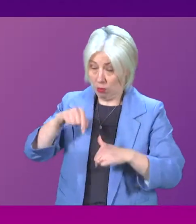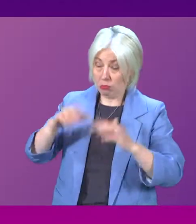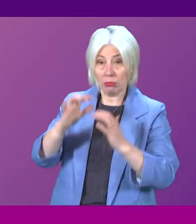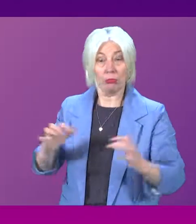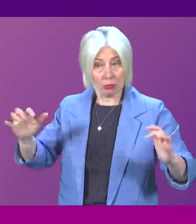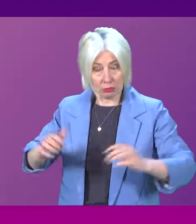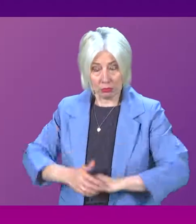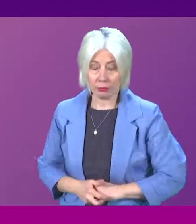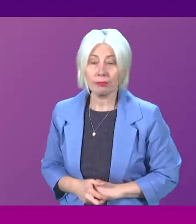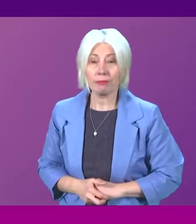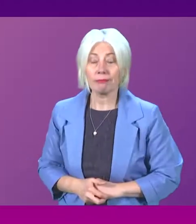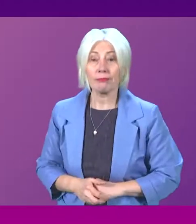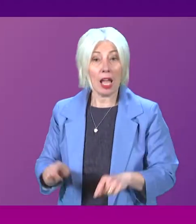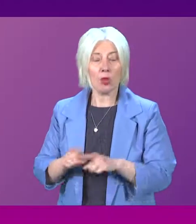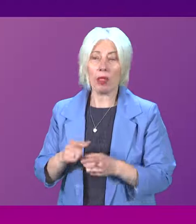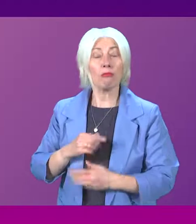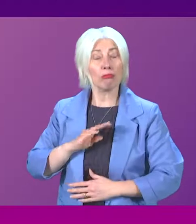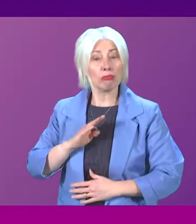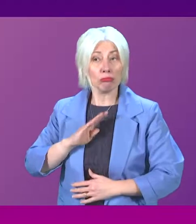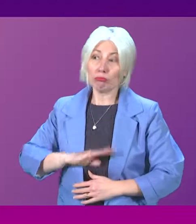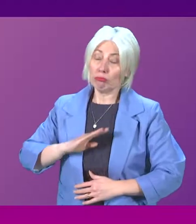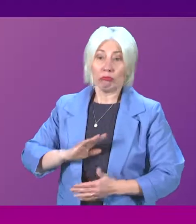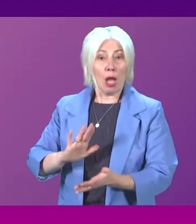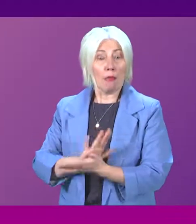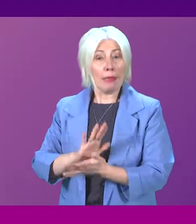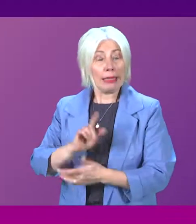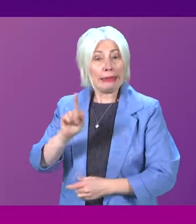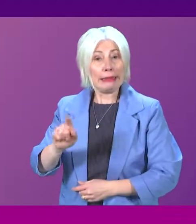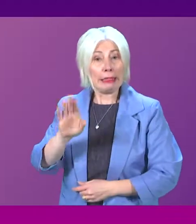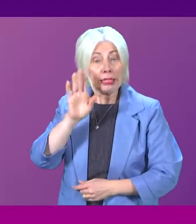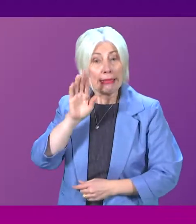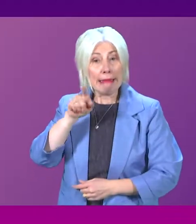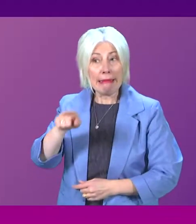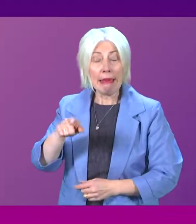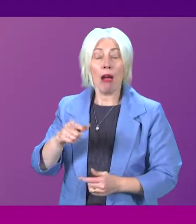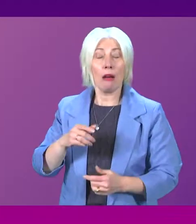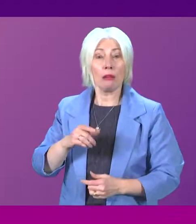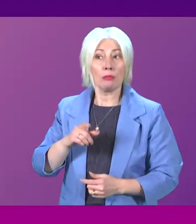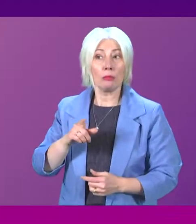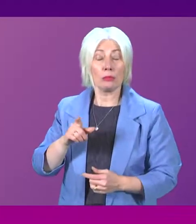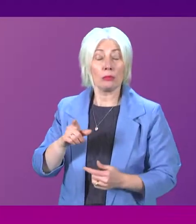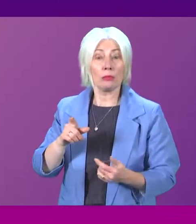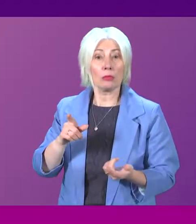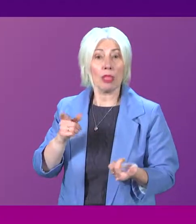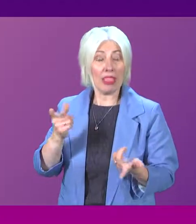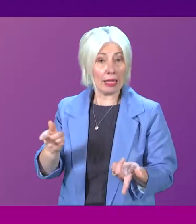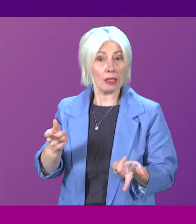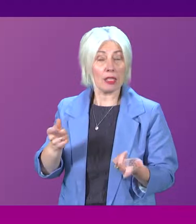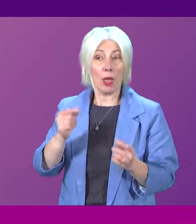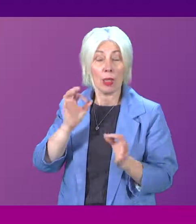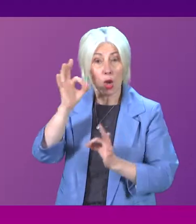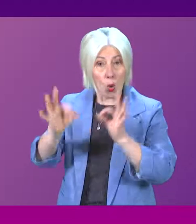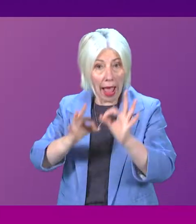I am also gratified to hear that, in Mr Swinney’s judgment, the inquiry could look into long